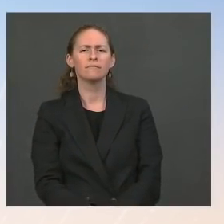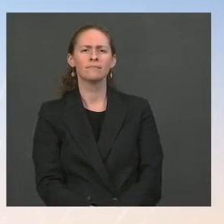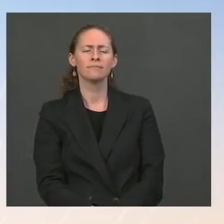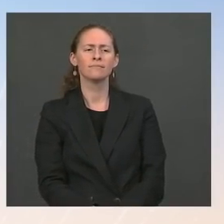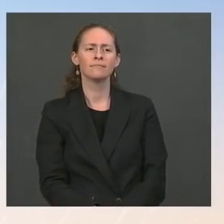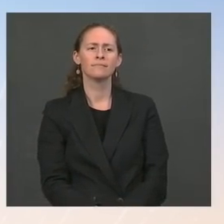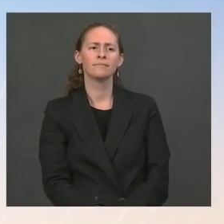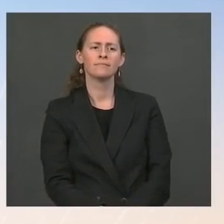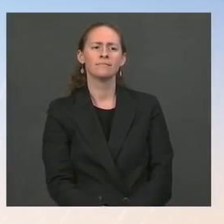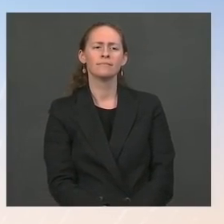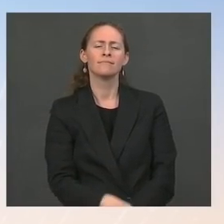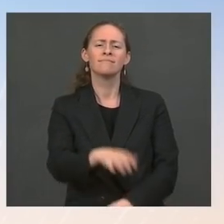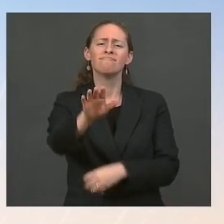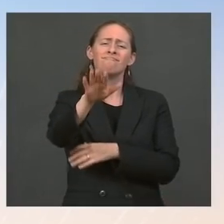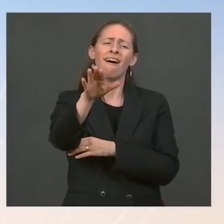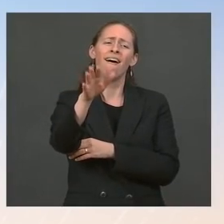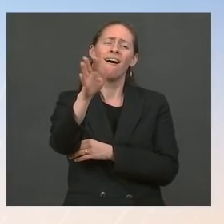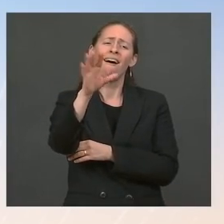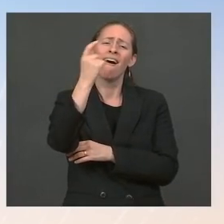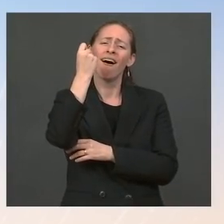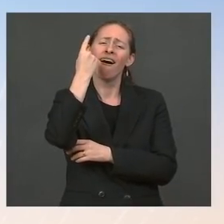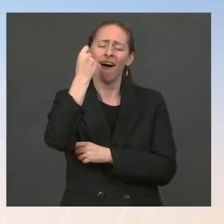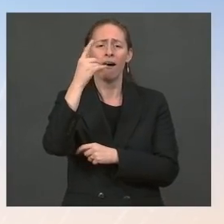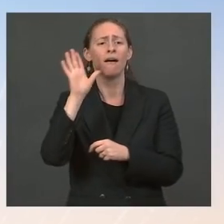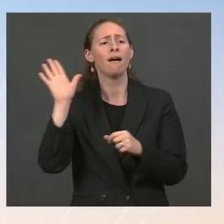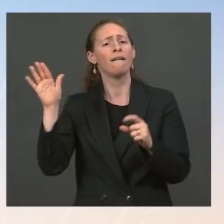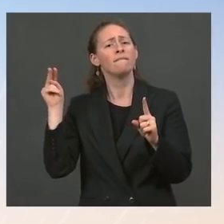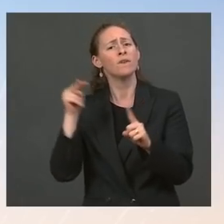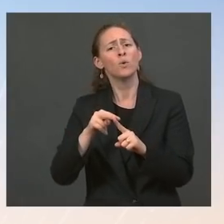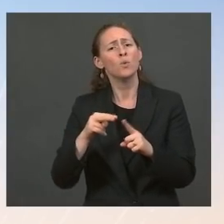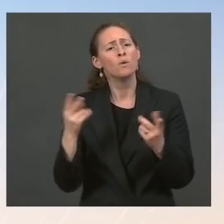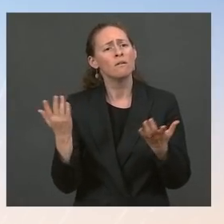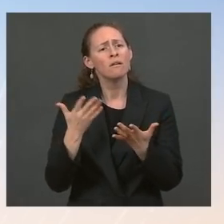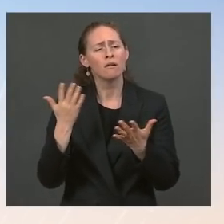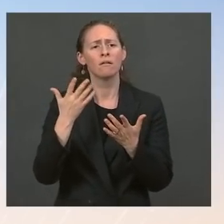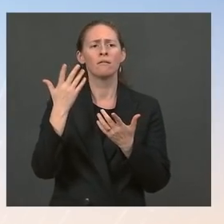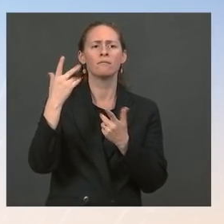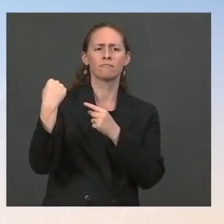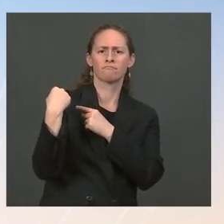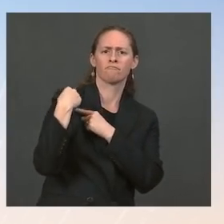Ms. Psaki: Criminal prosecutions are the sole purview of the Department of Justice. That is the President's position. That is what he'll --